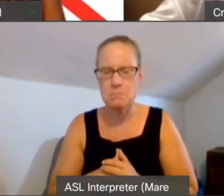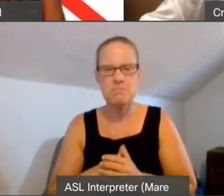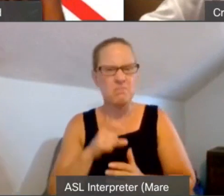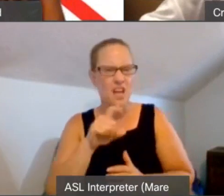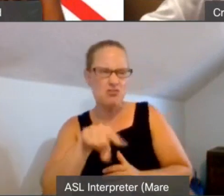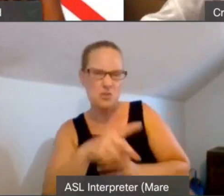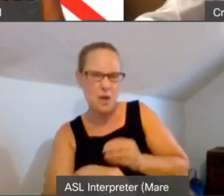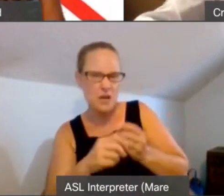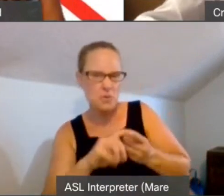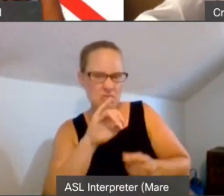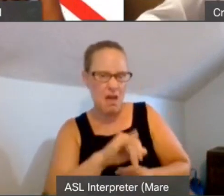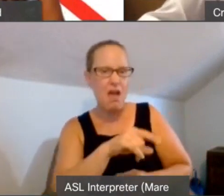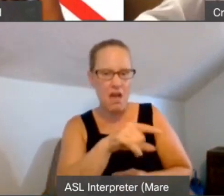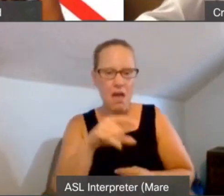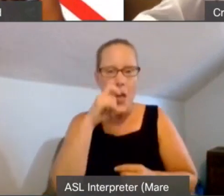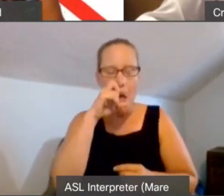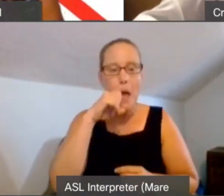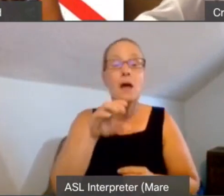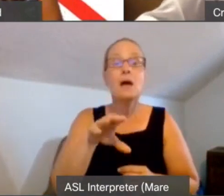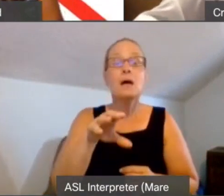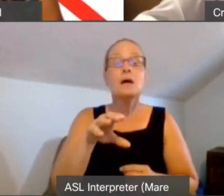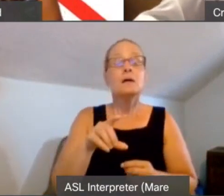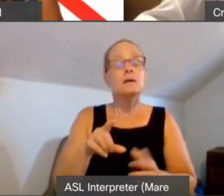To what the doctor staying in your lane is critical,